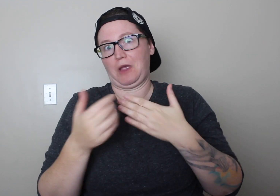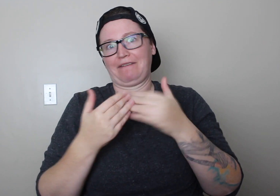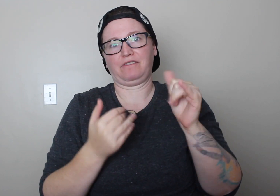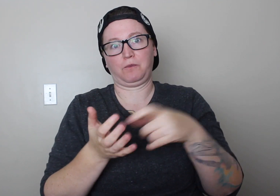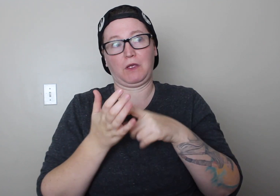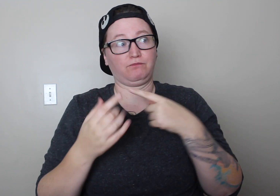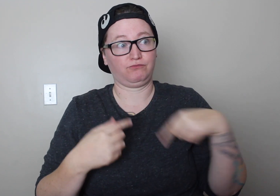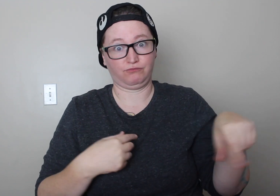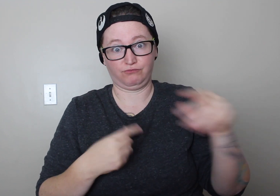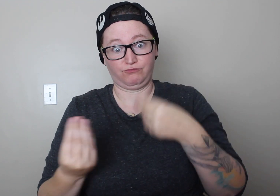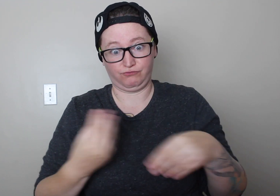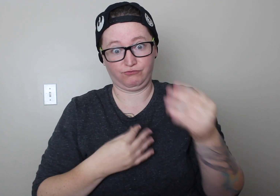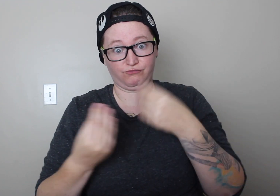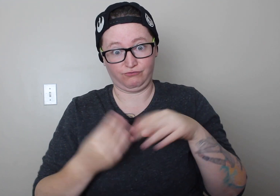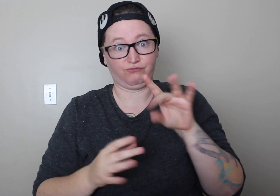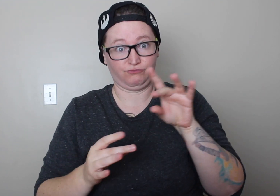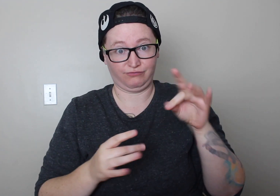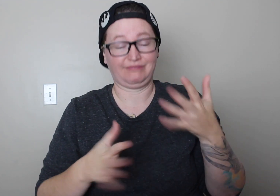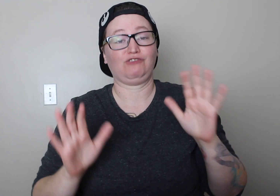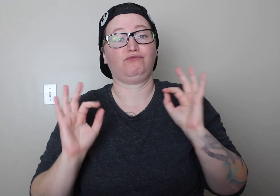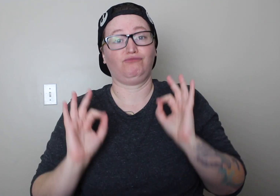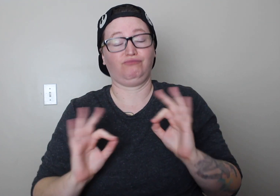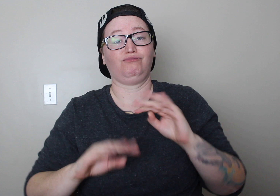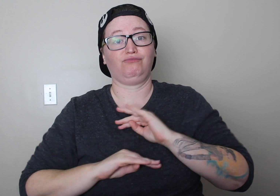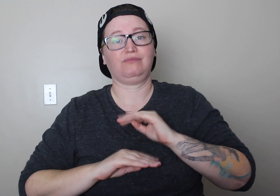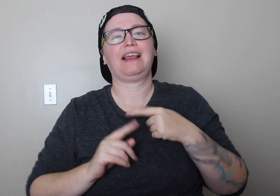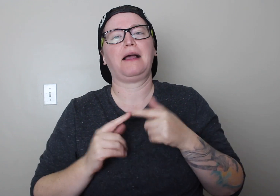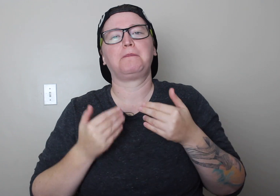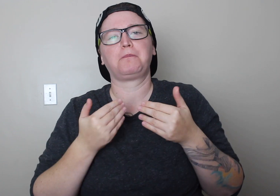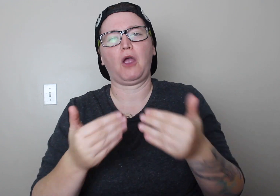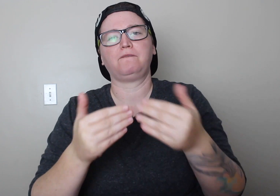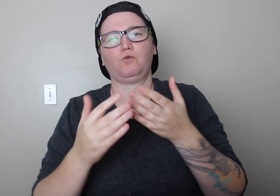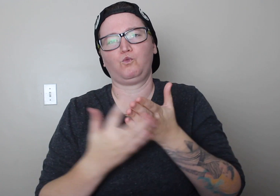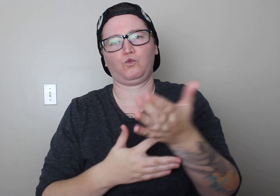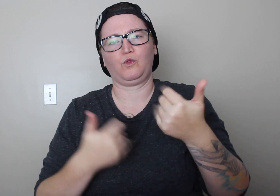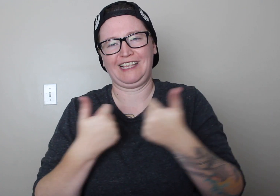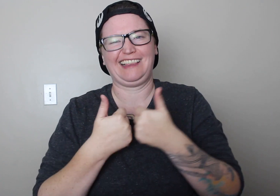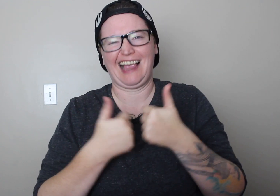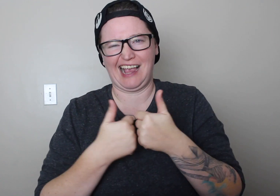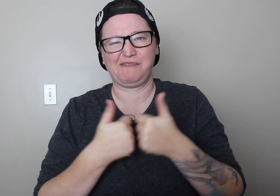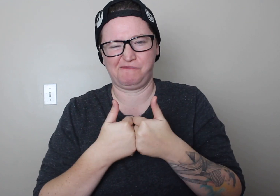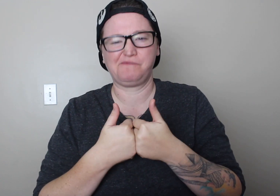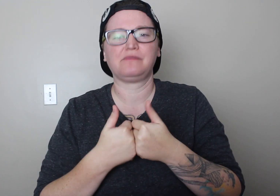After everyone satisfy the requirement of the game, then they can move on to rest of the game.